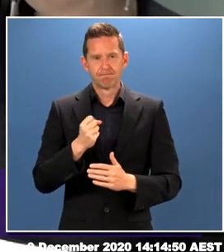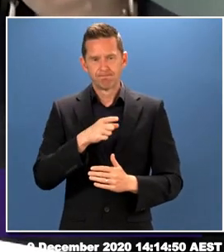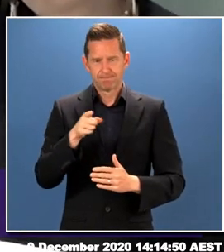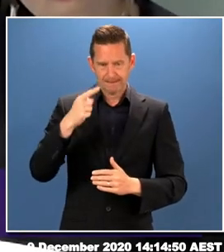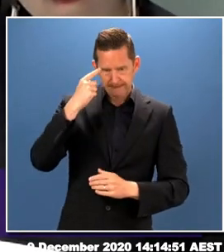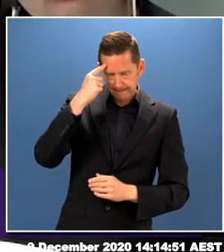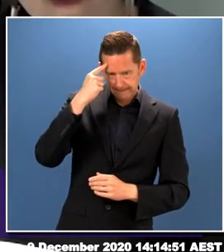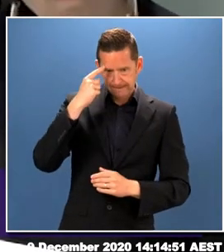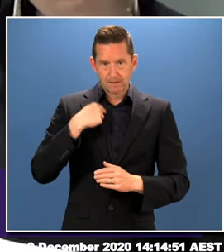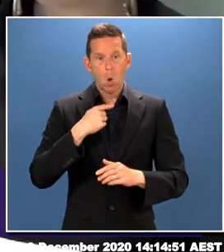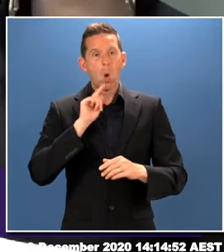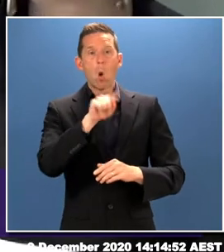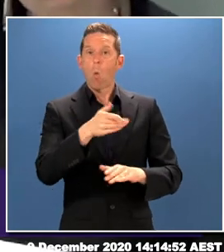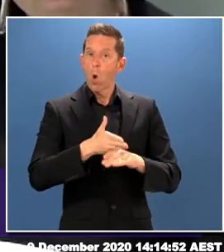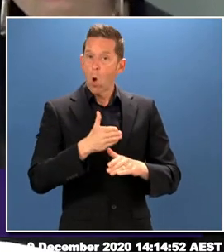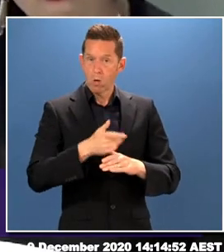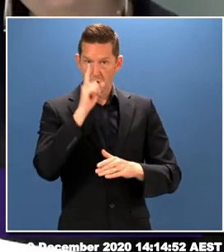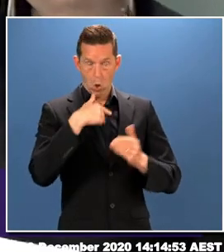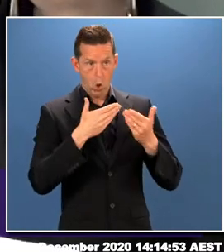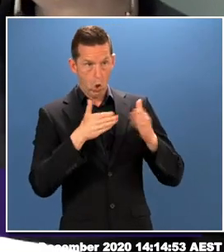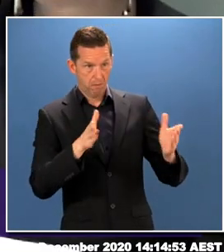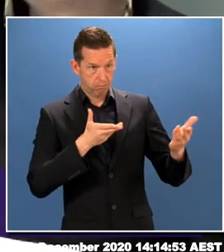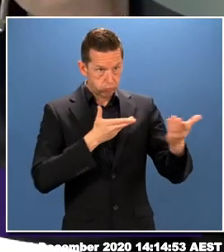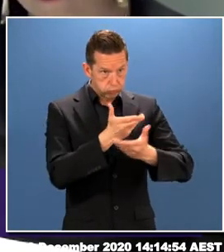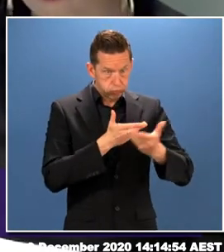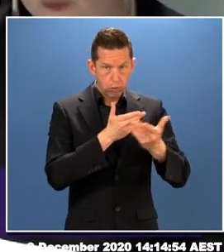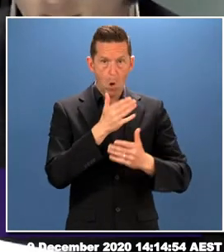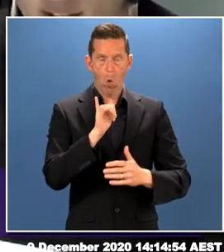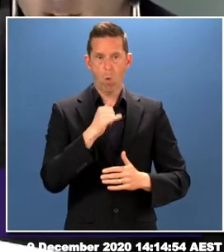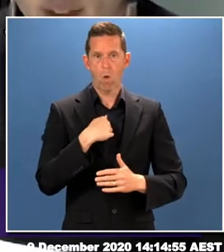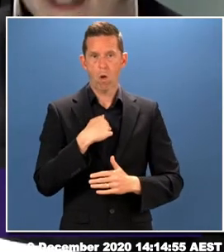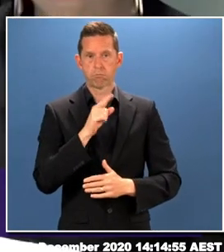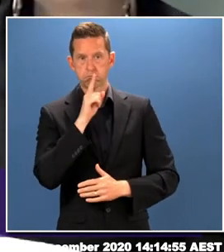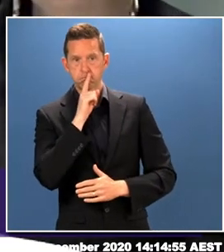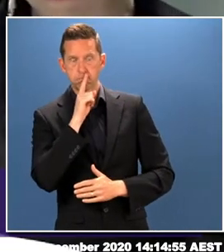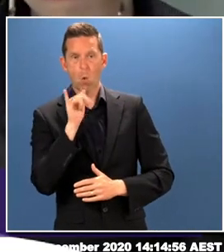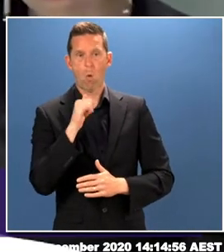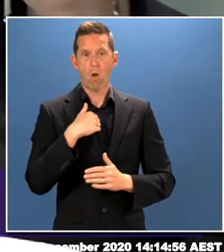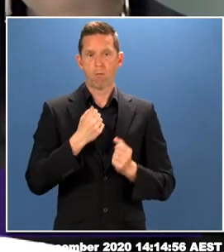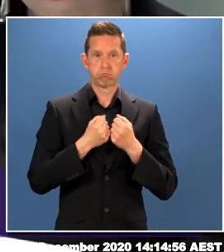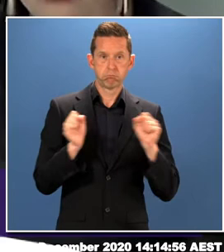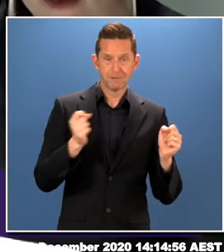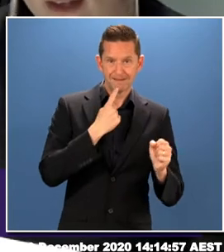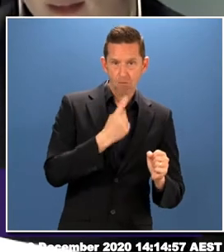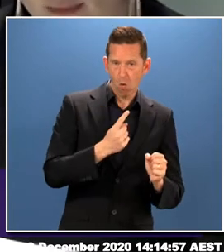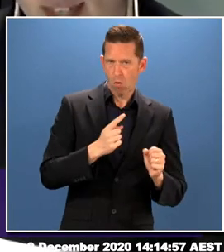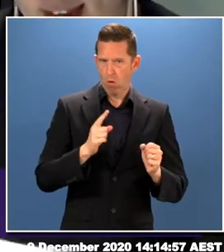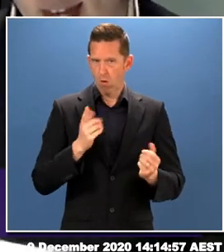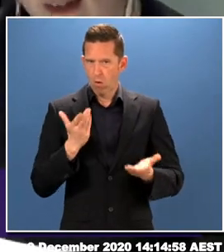people at work about, how they could present at work, disclosing or not disclosing which we will be speaking a bit more about today.